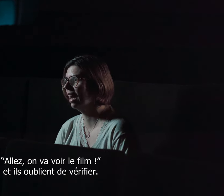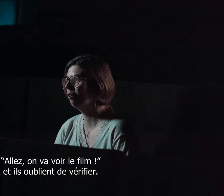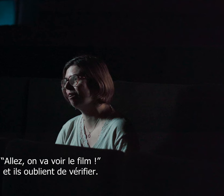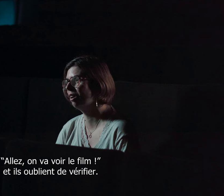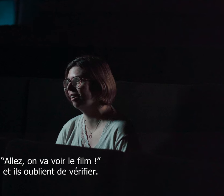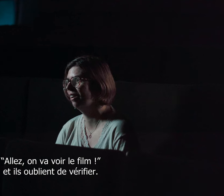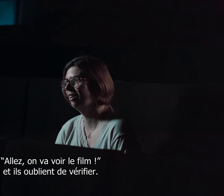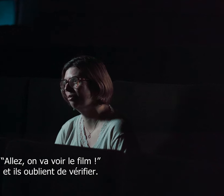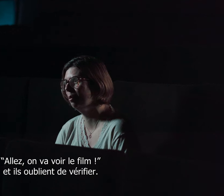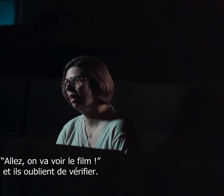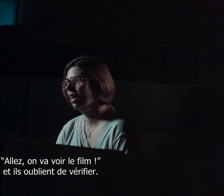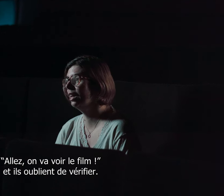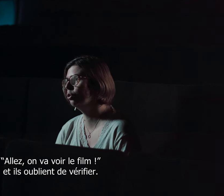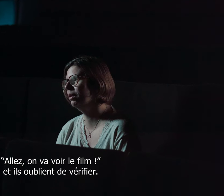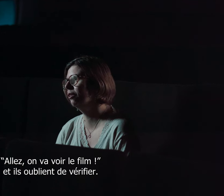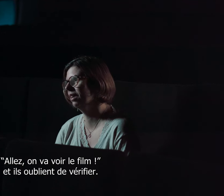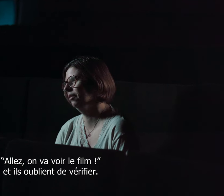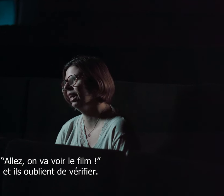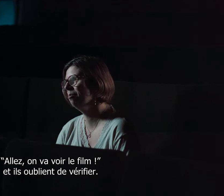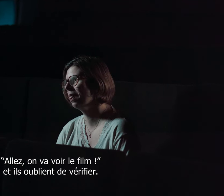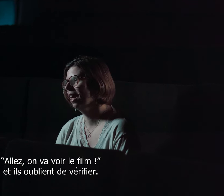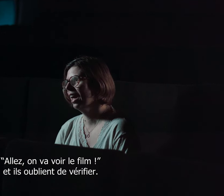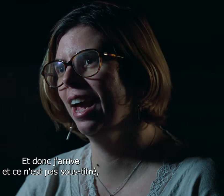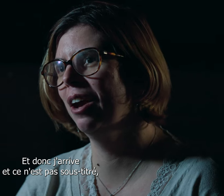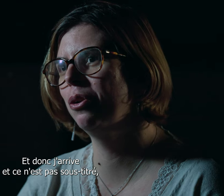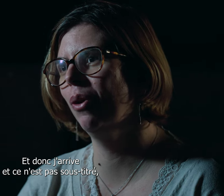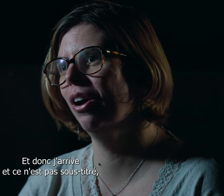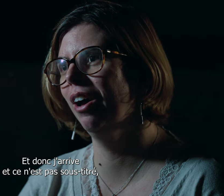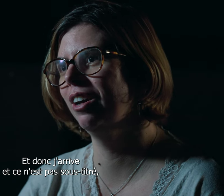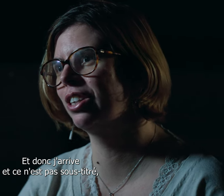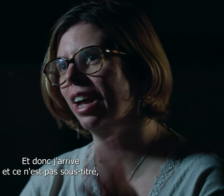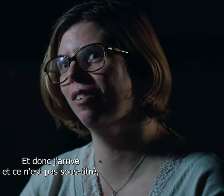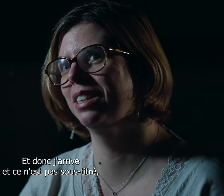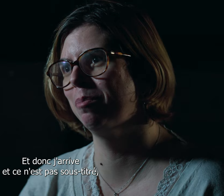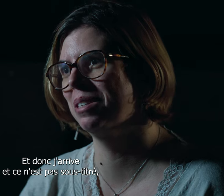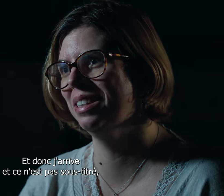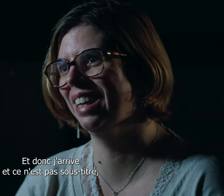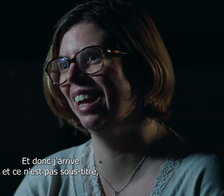“Come on, let’s see the movie!” and they forget to check. And so I arrive and it's not subtitled,